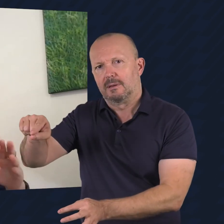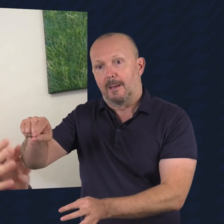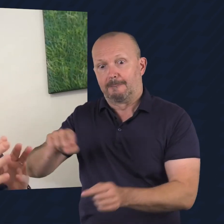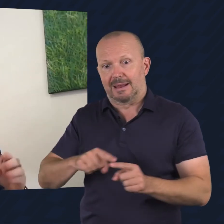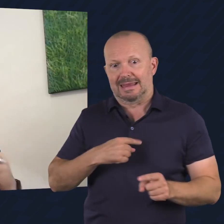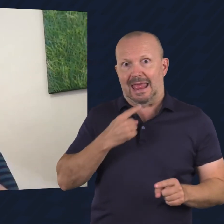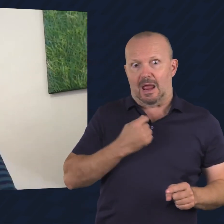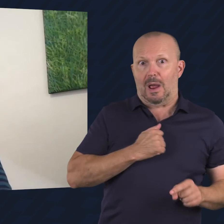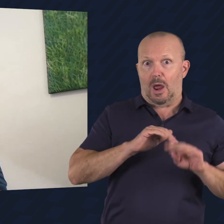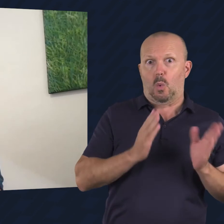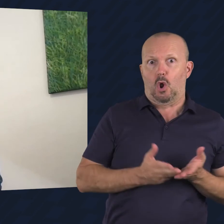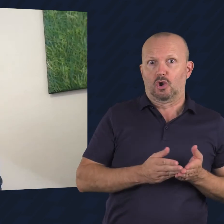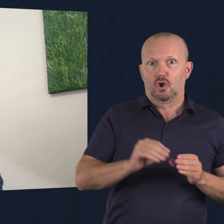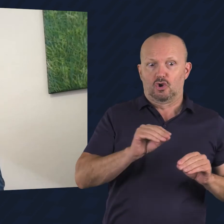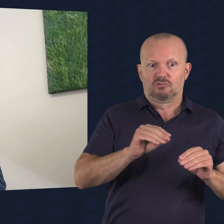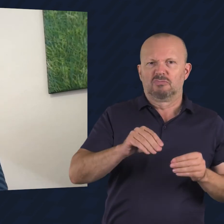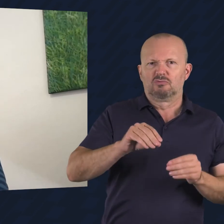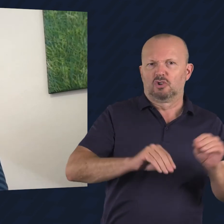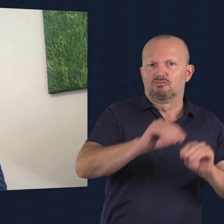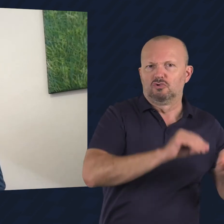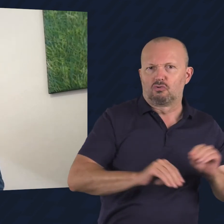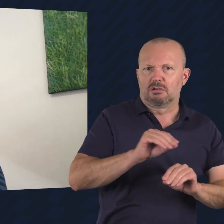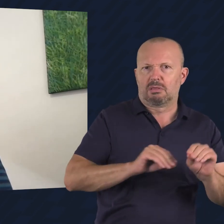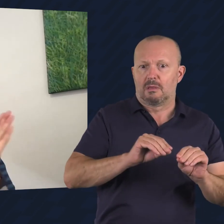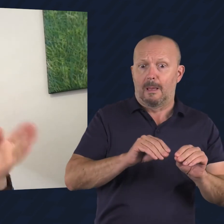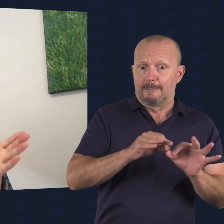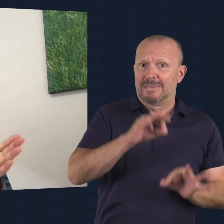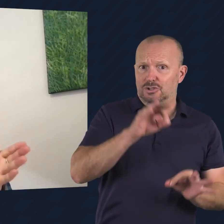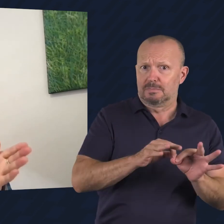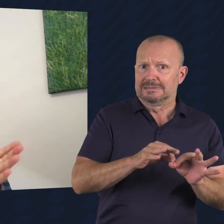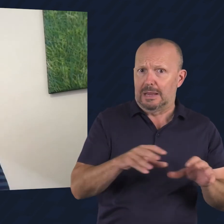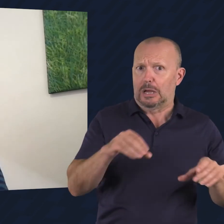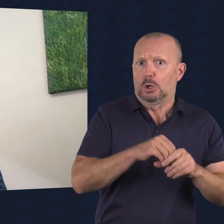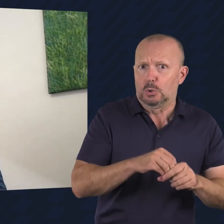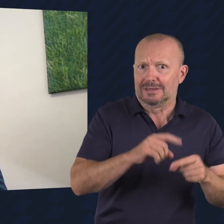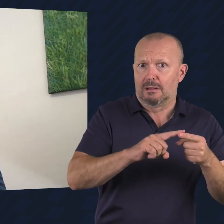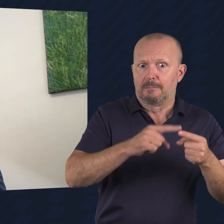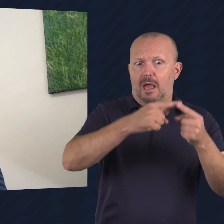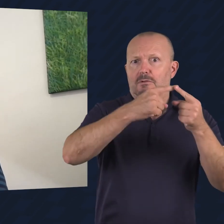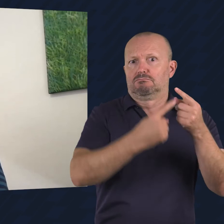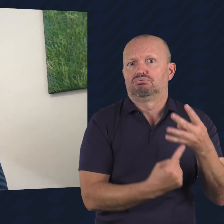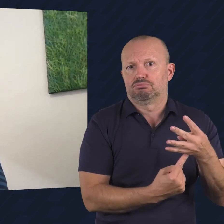And in the curatorial world it is not about measurement. Measurement comes into it, but actually...